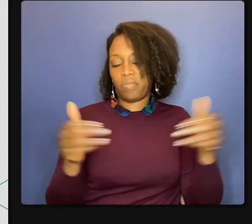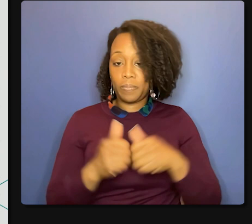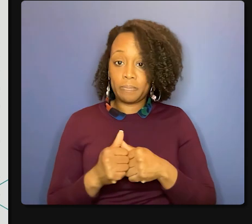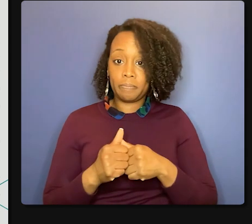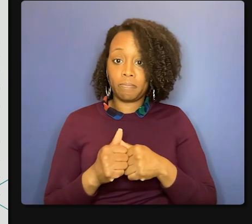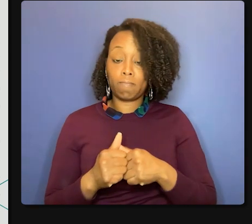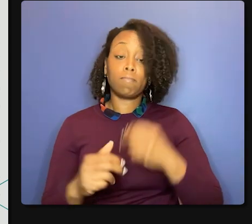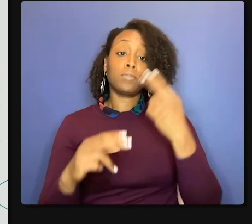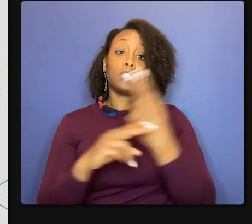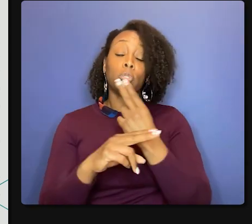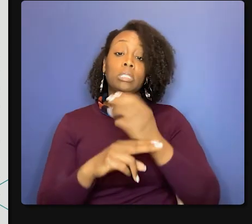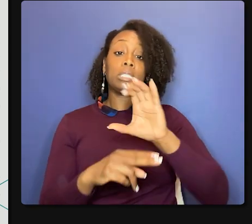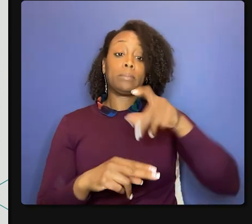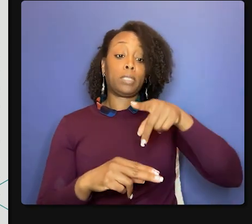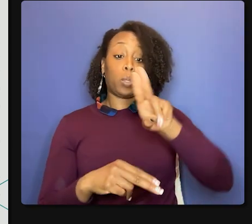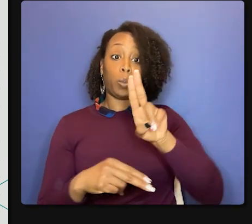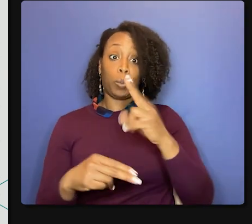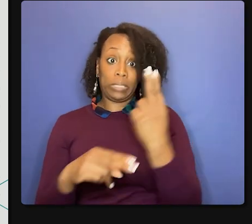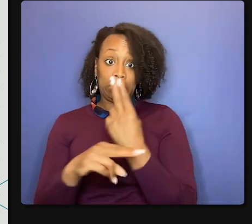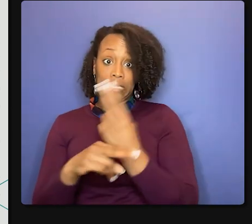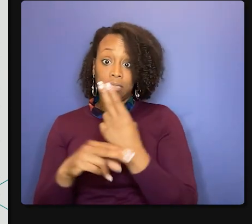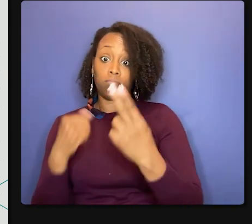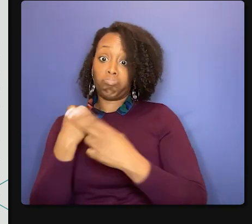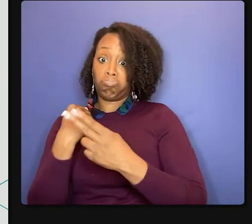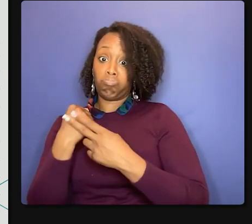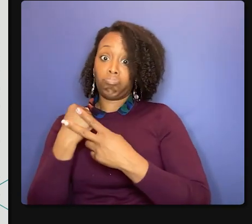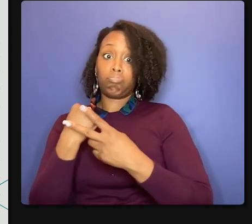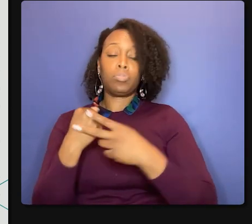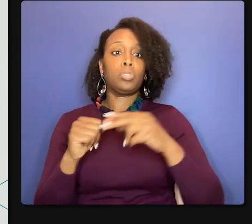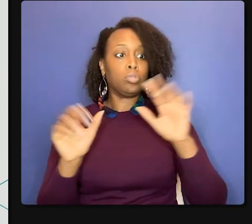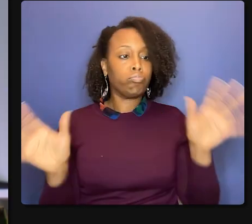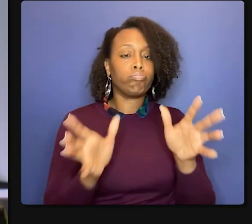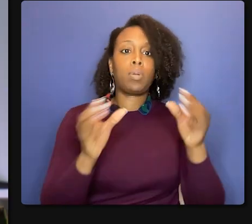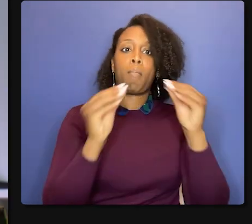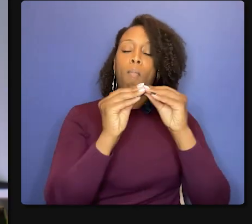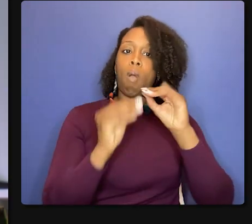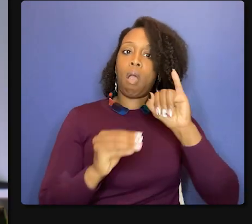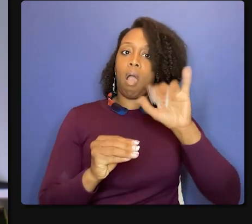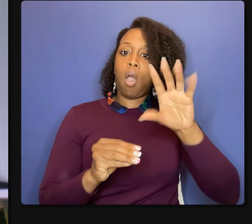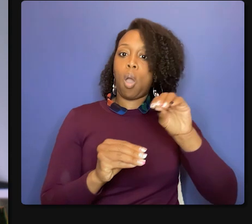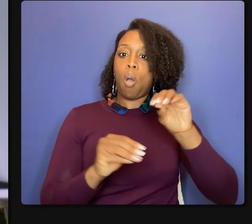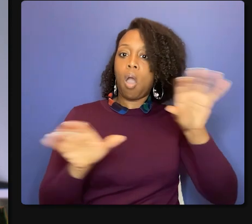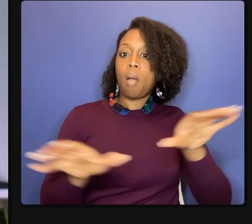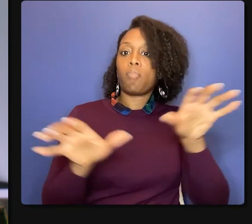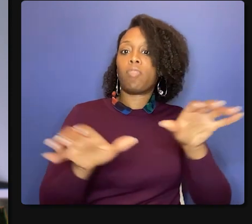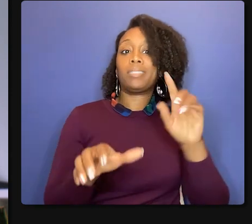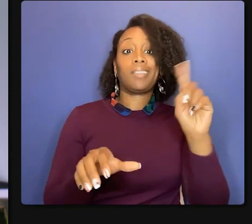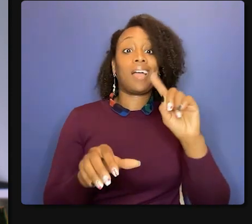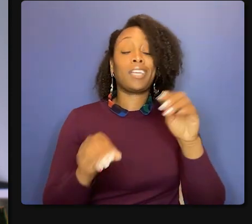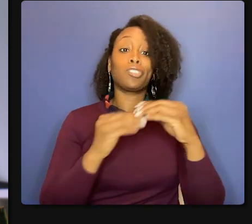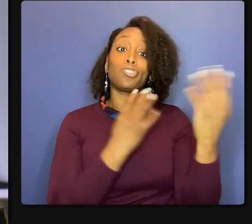Now using those CPU savings to push even more IO operations, like the streaming technology I mentioned earlier,